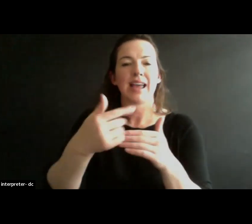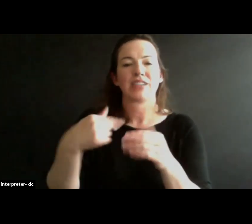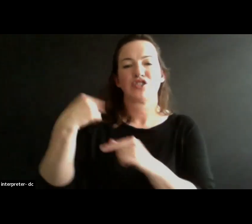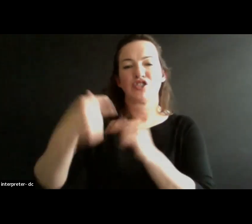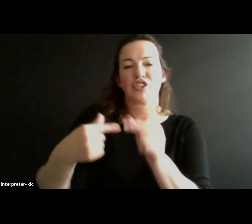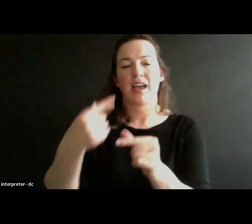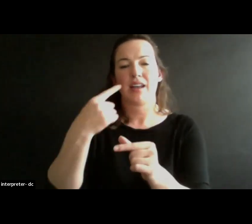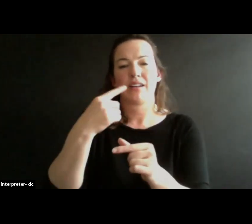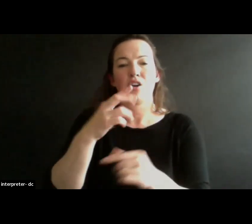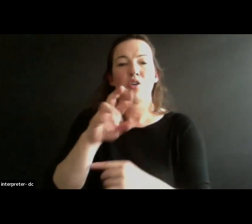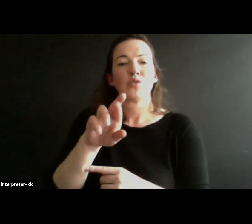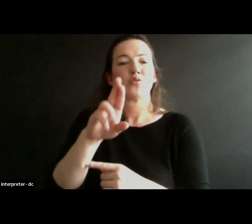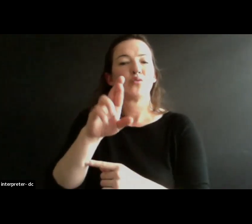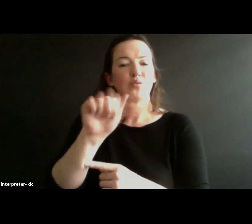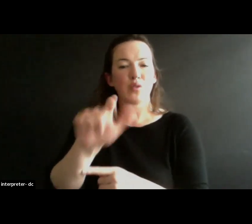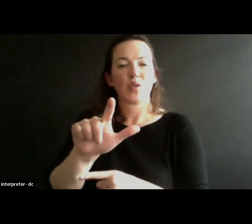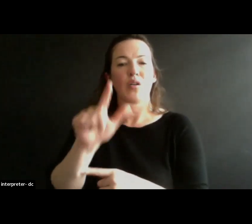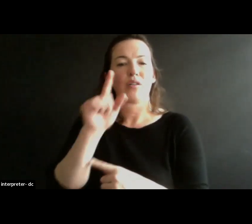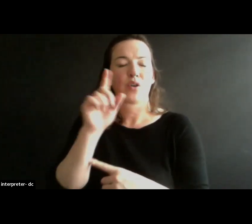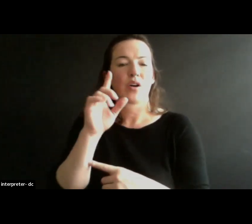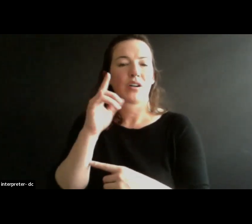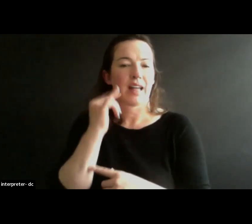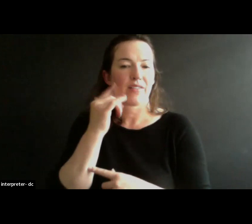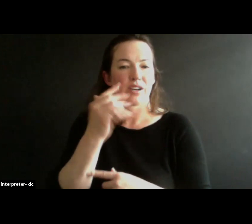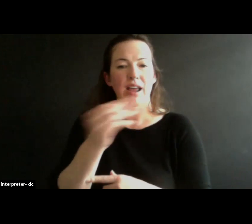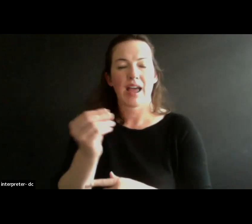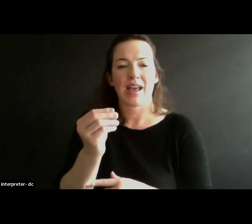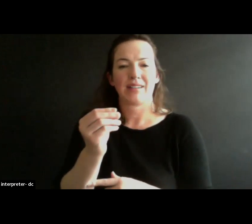rural county representatives of California and Michelson philanthropies, and the goal